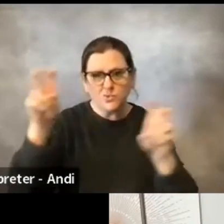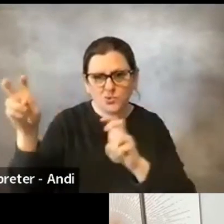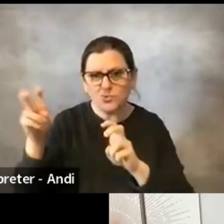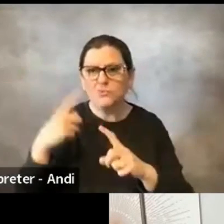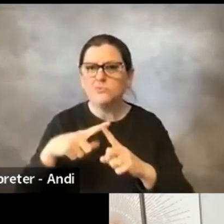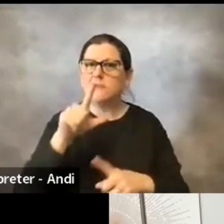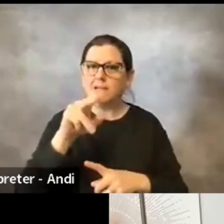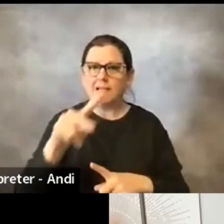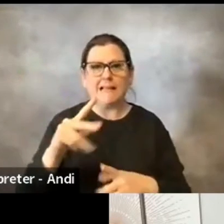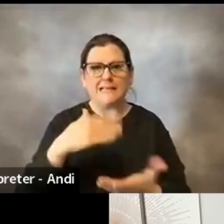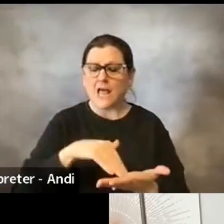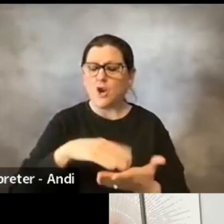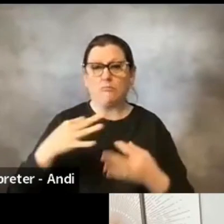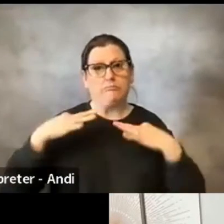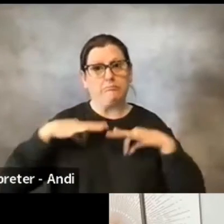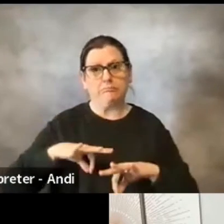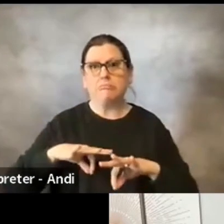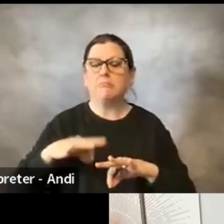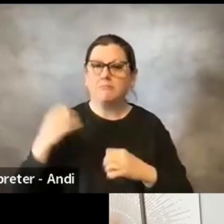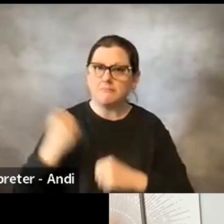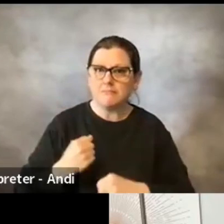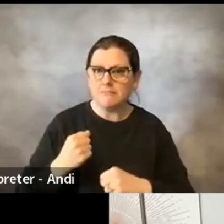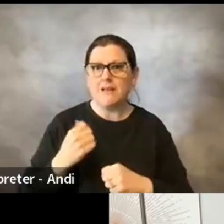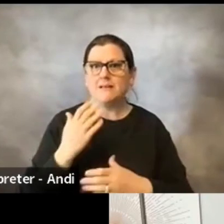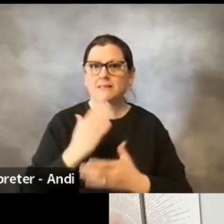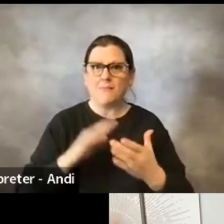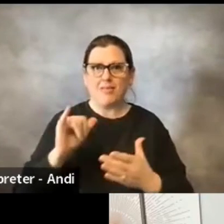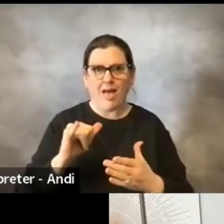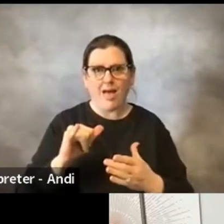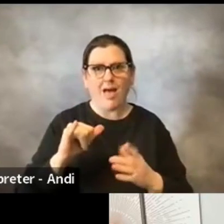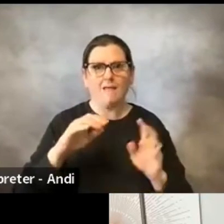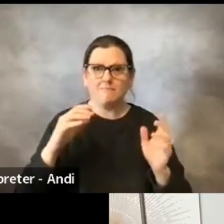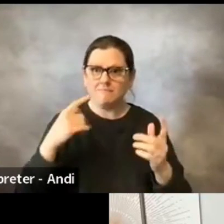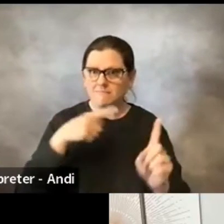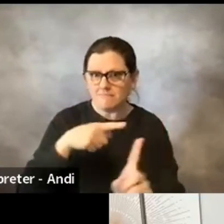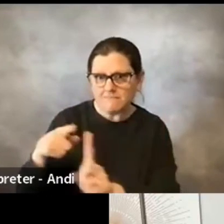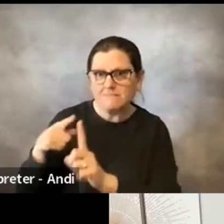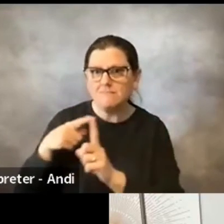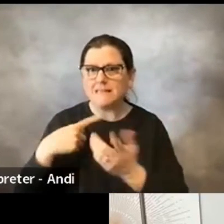benefited tremendously from some of those tables being pulled together around these very important issues. So we also